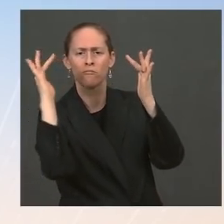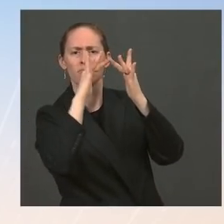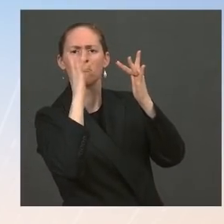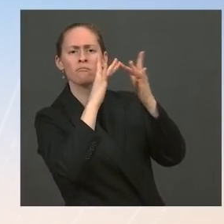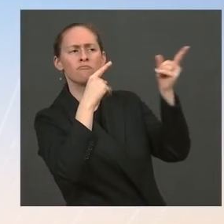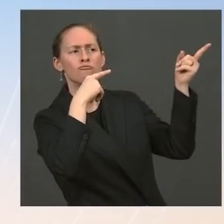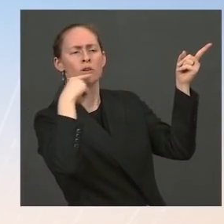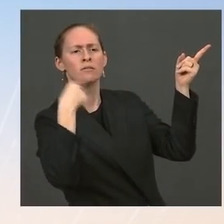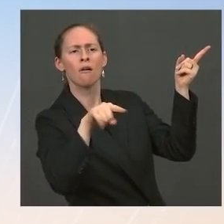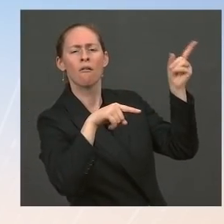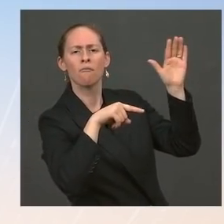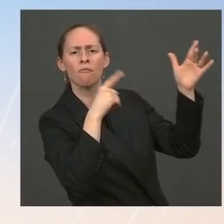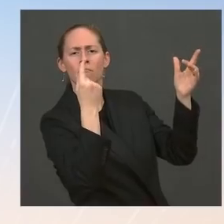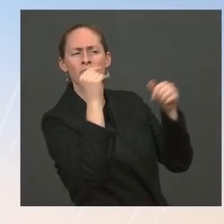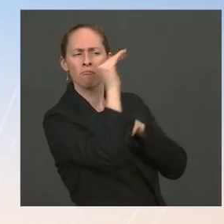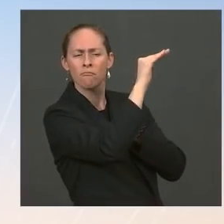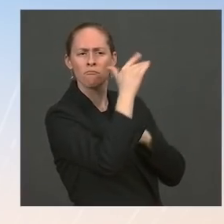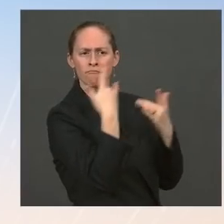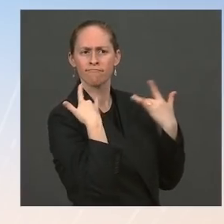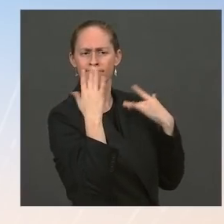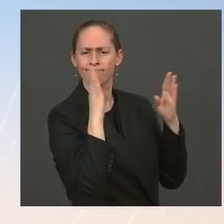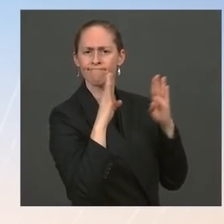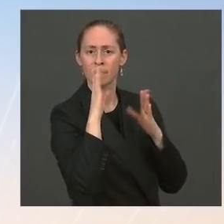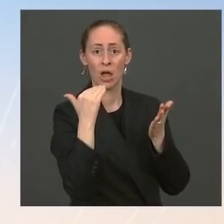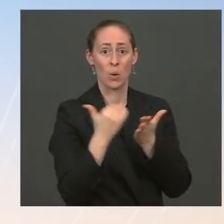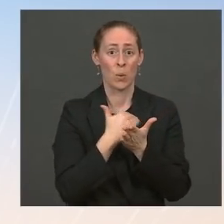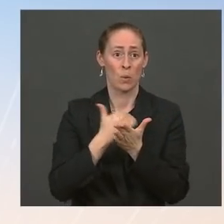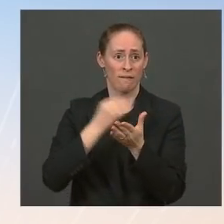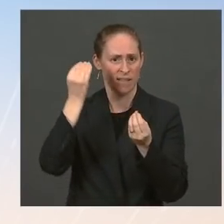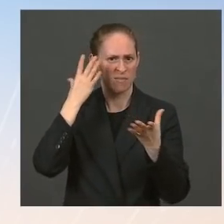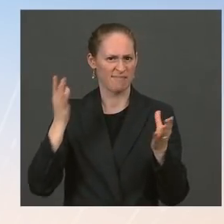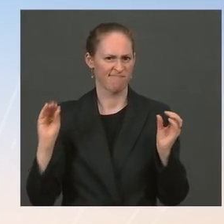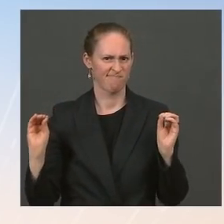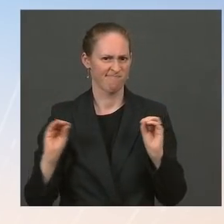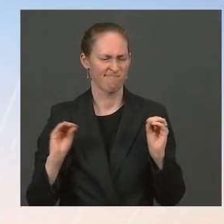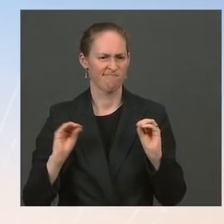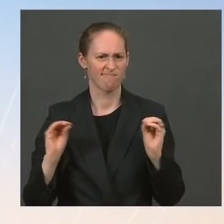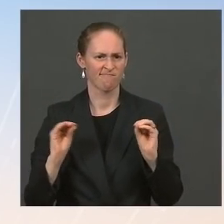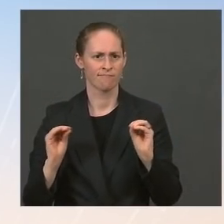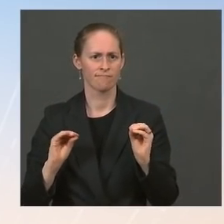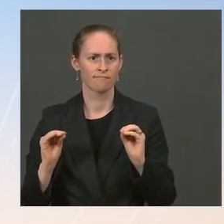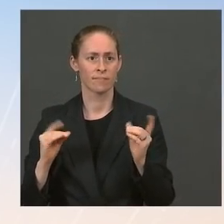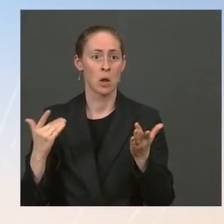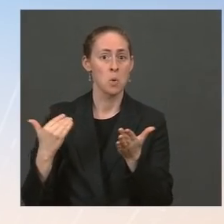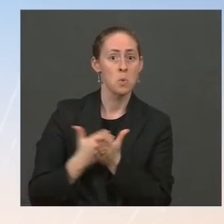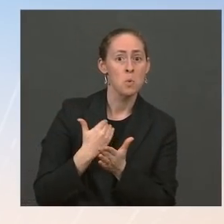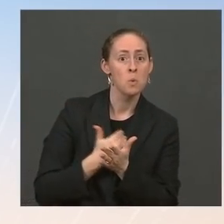I don't have anything to preview for you in terms of an additional contact or call or anything like that with President Putin.